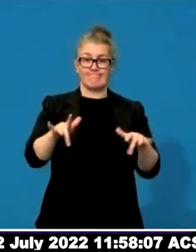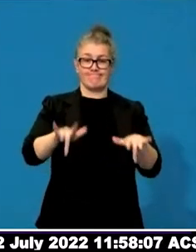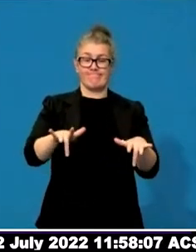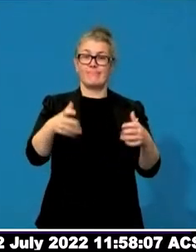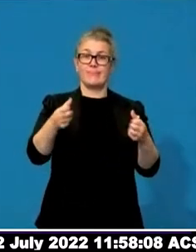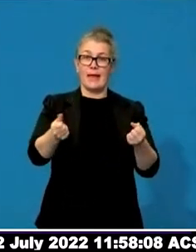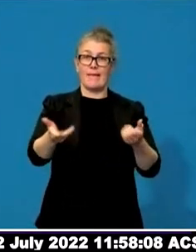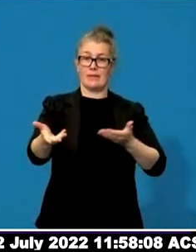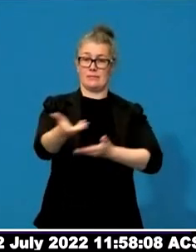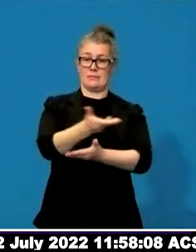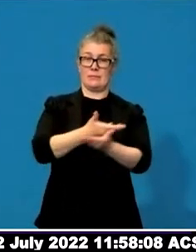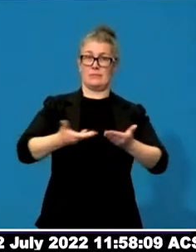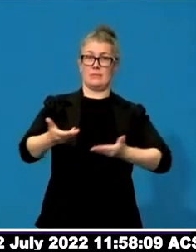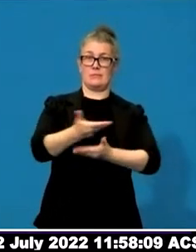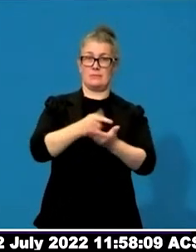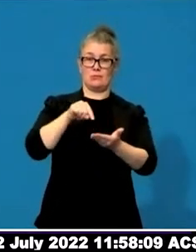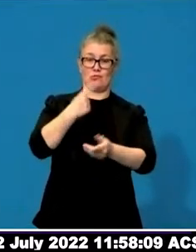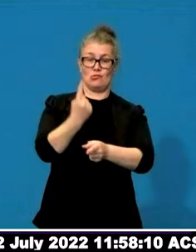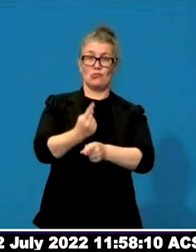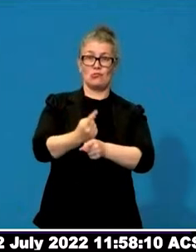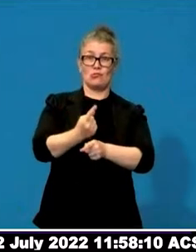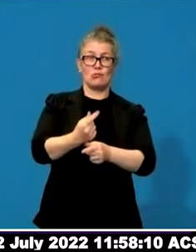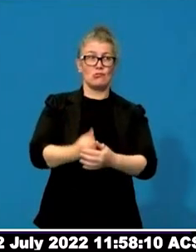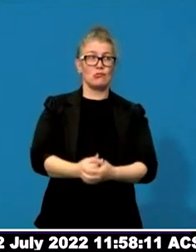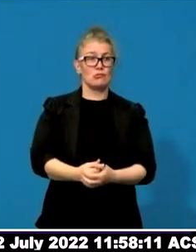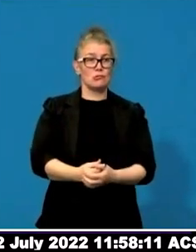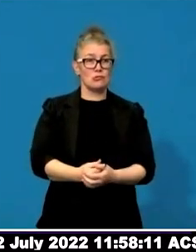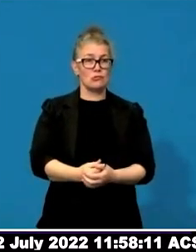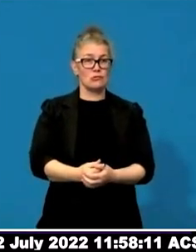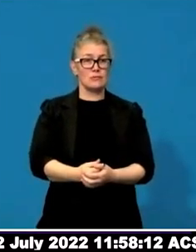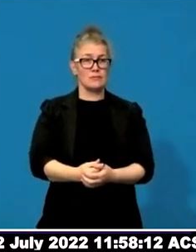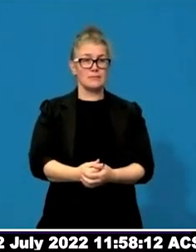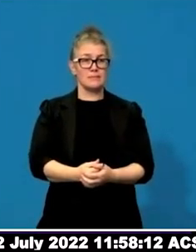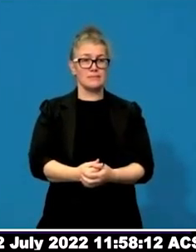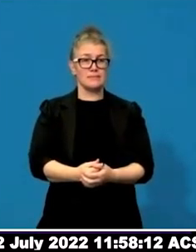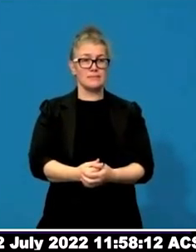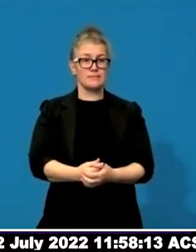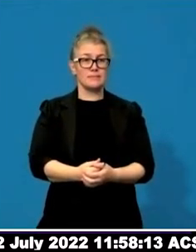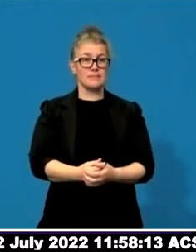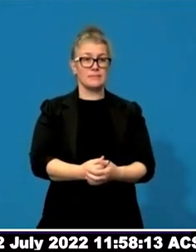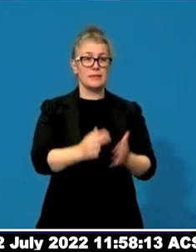with a proposal that a plan is going to be authored. 100 per cent.